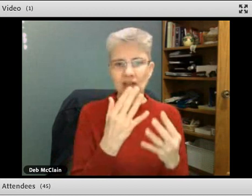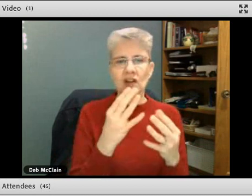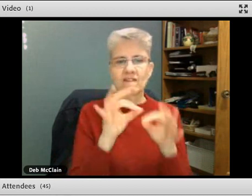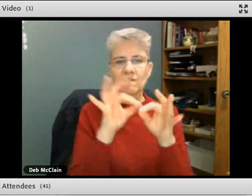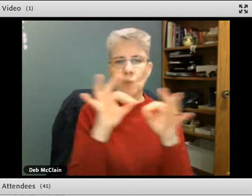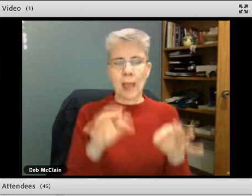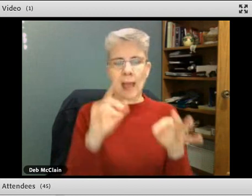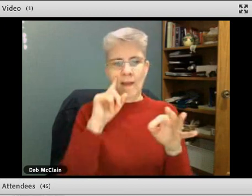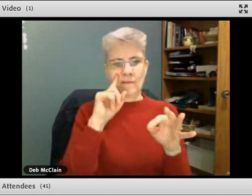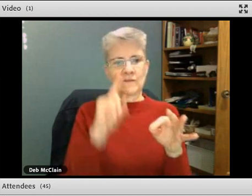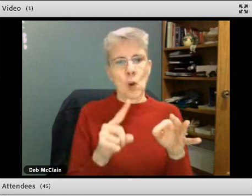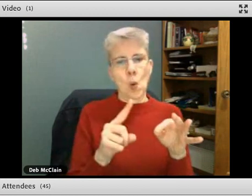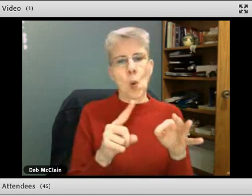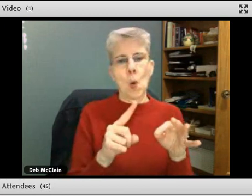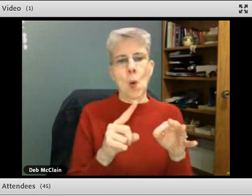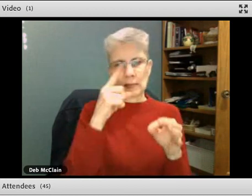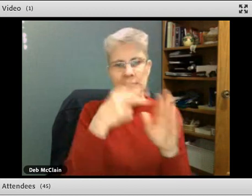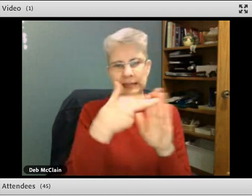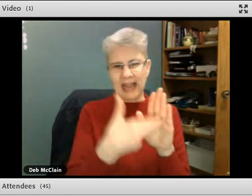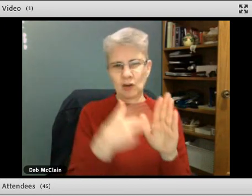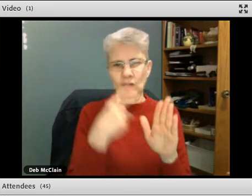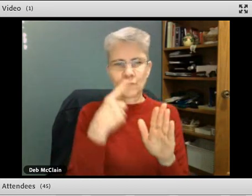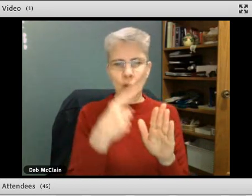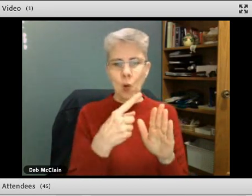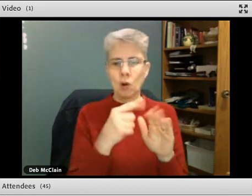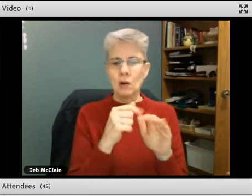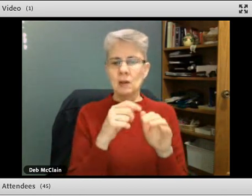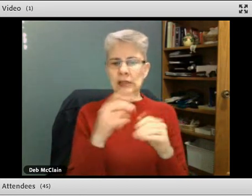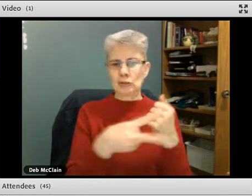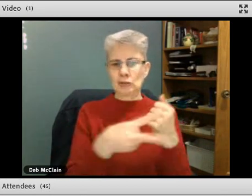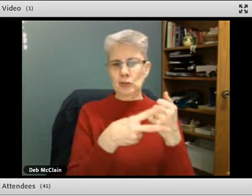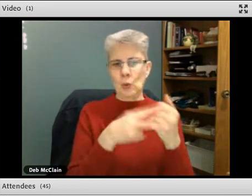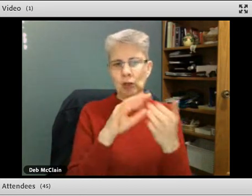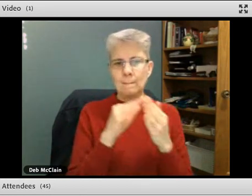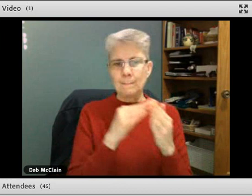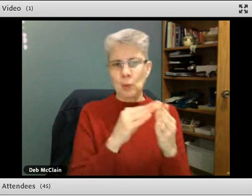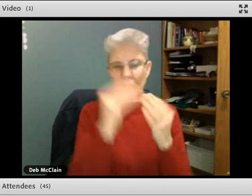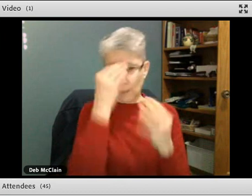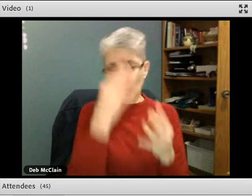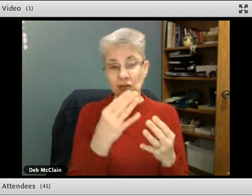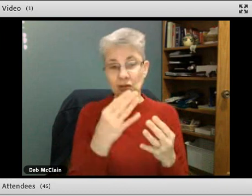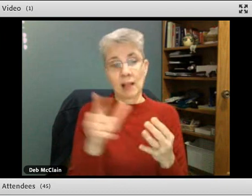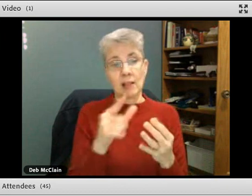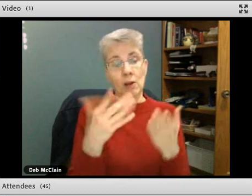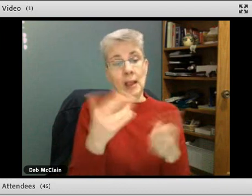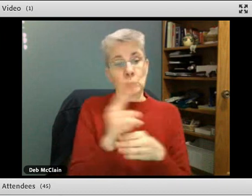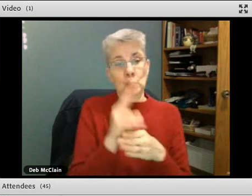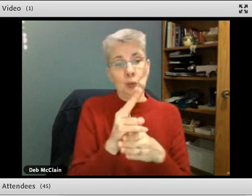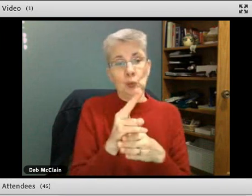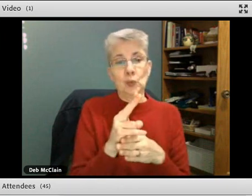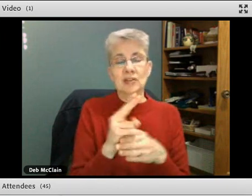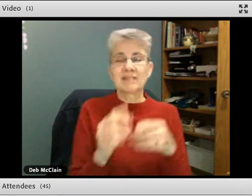a standard for storing community information that a library might be using. This might only be used at the Library of Congress.